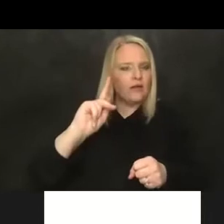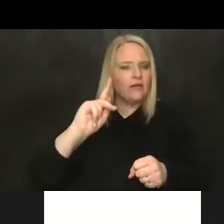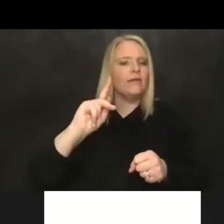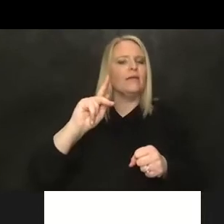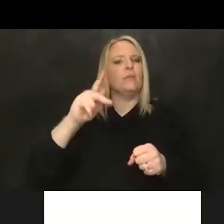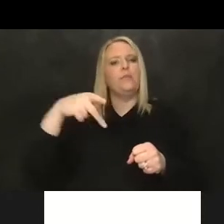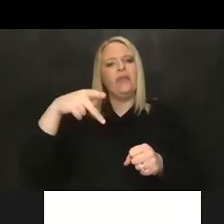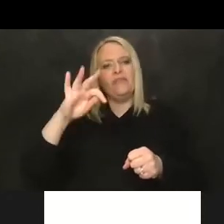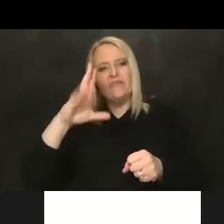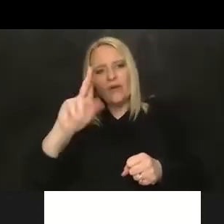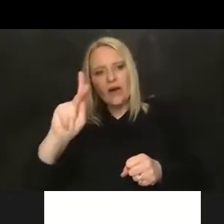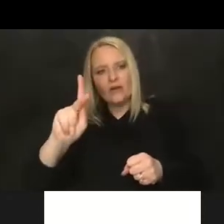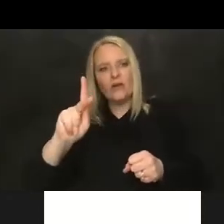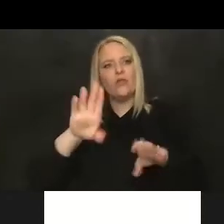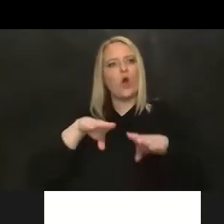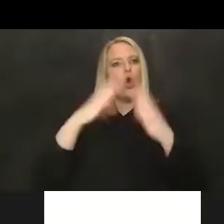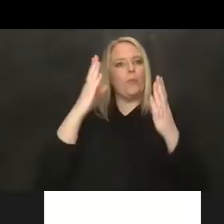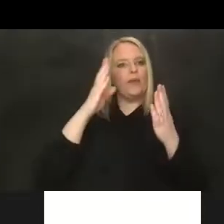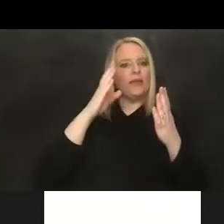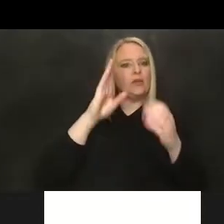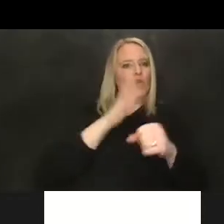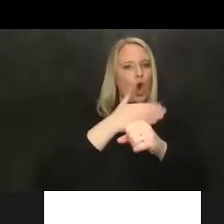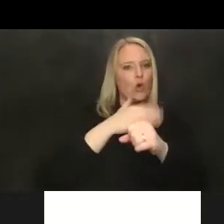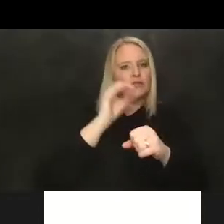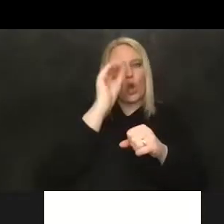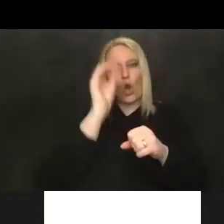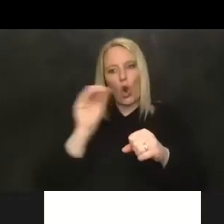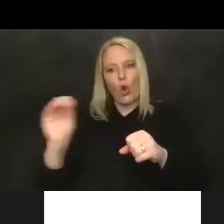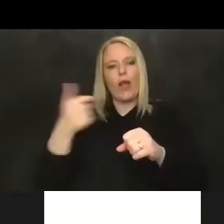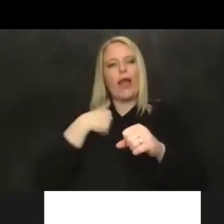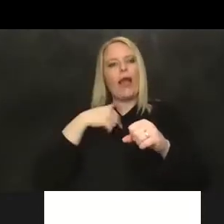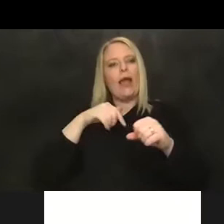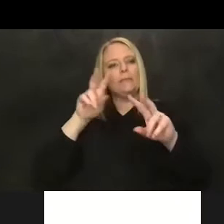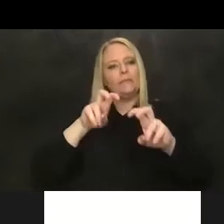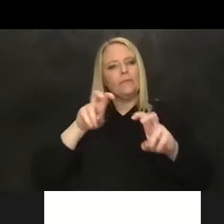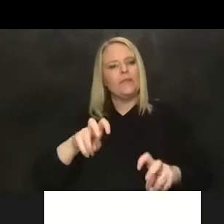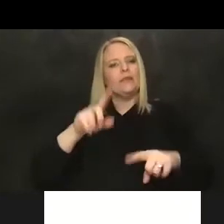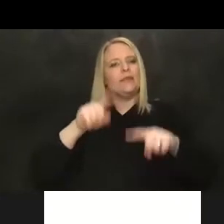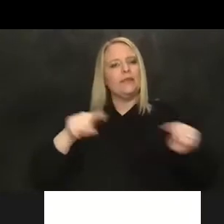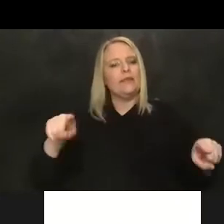opening note is "oh," and I'm exploring the whole circle of ability, disability, how we're in the